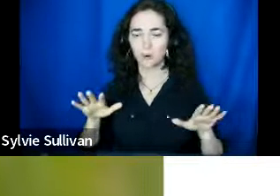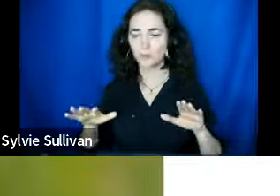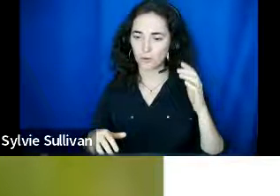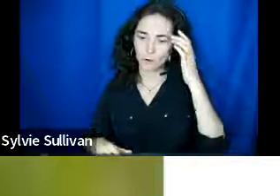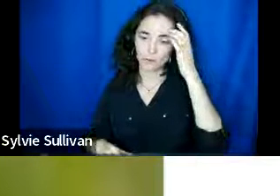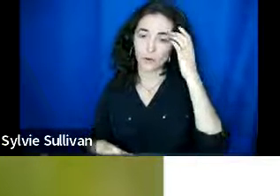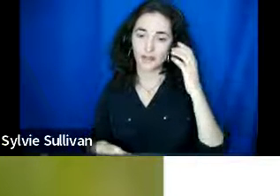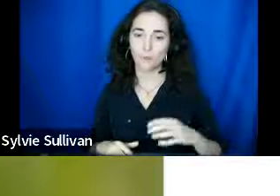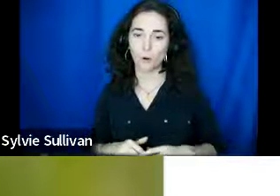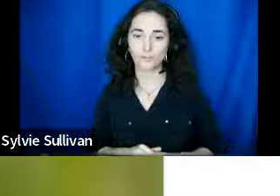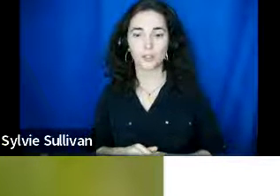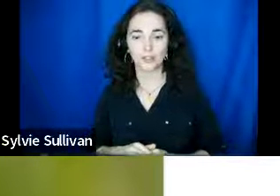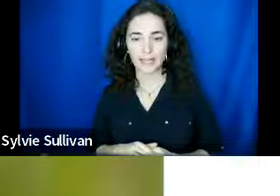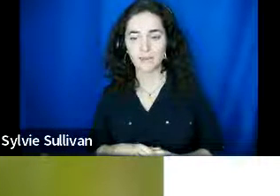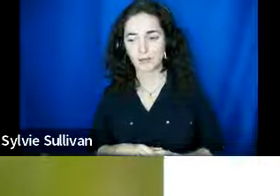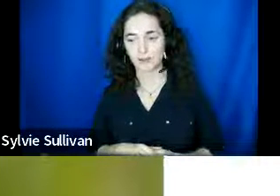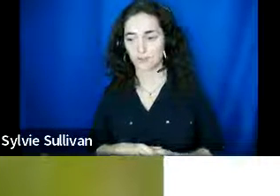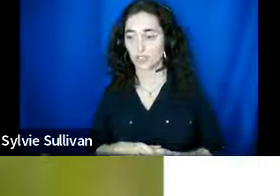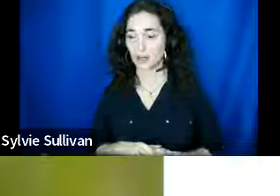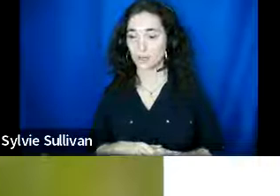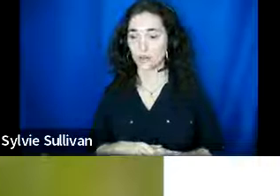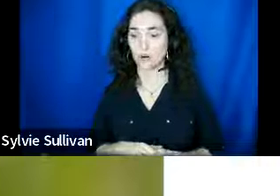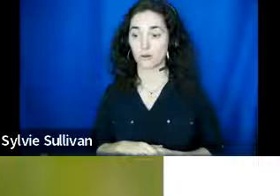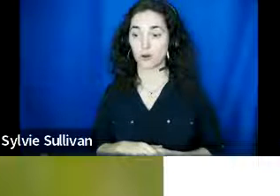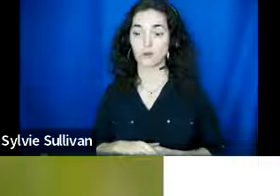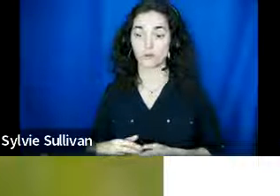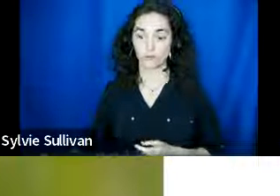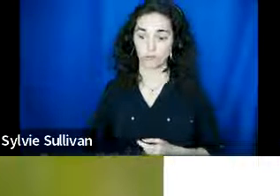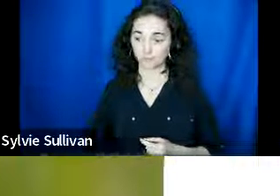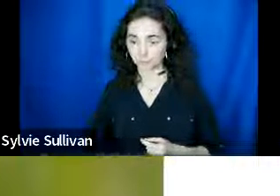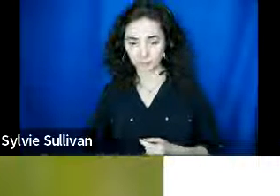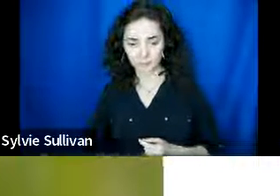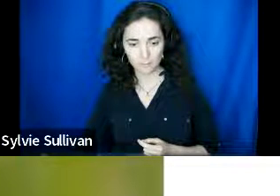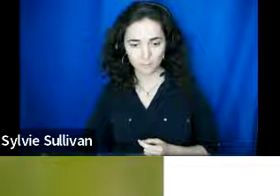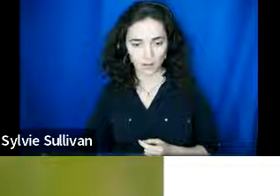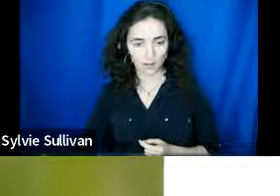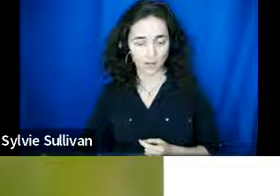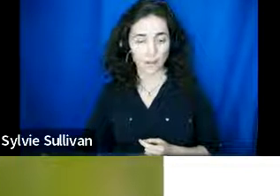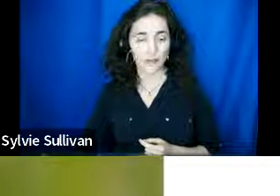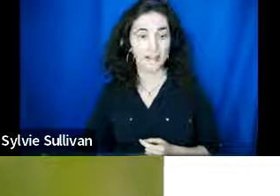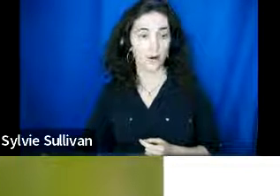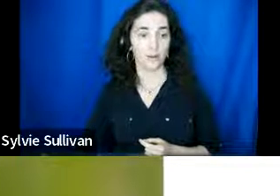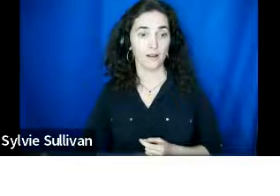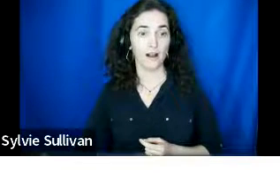So you know both are really important, but the native speakers of the language are crucial.